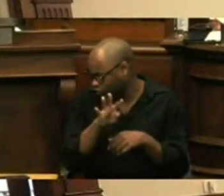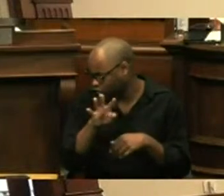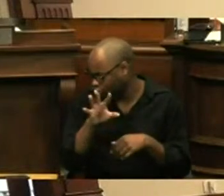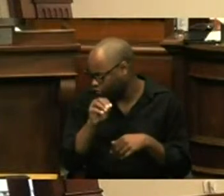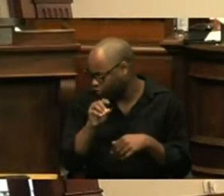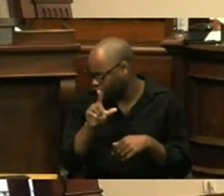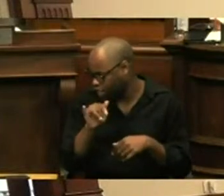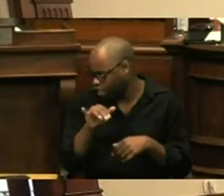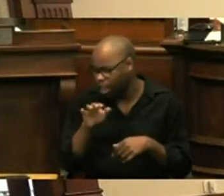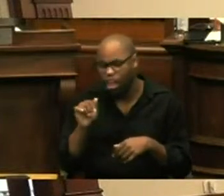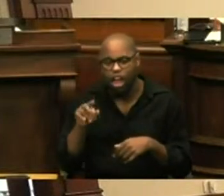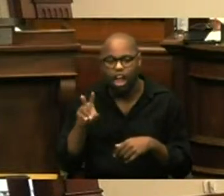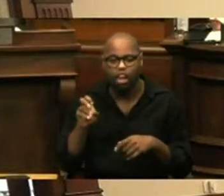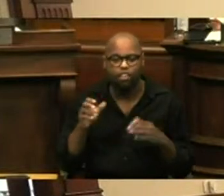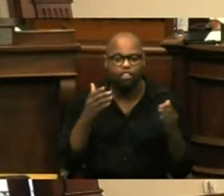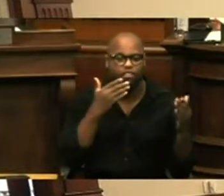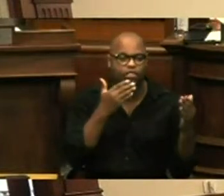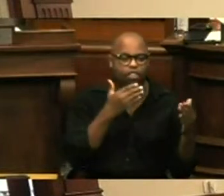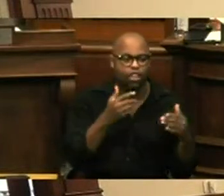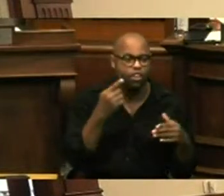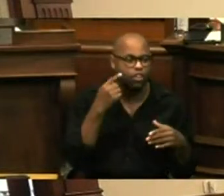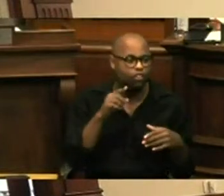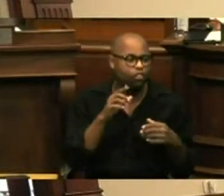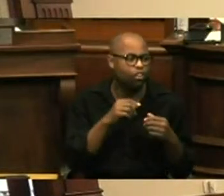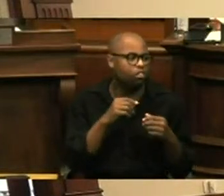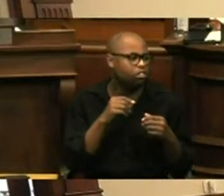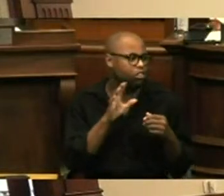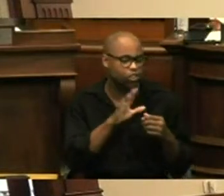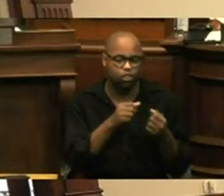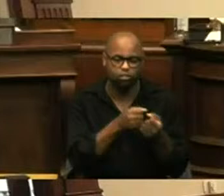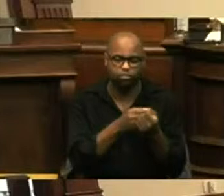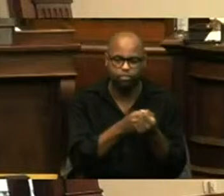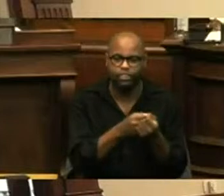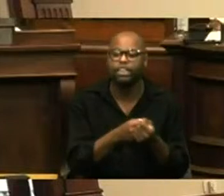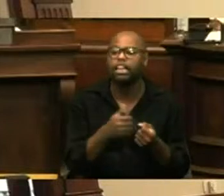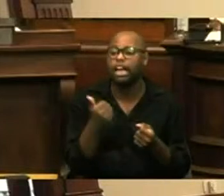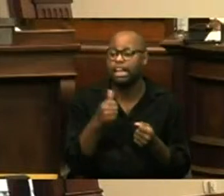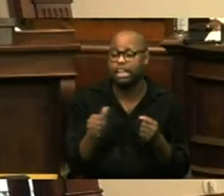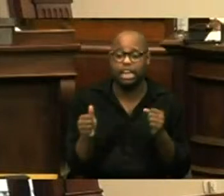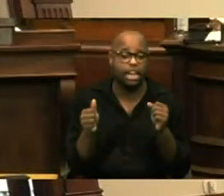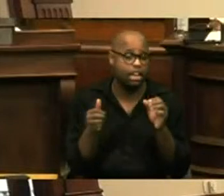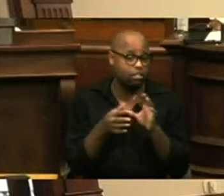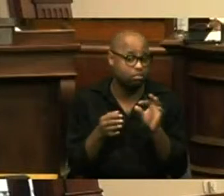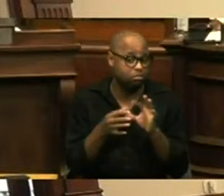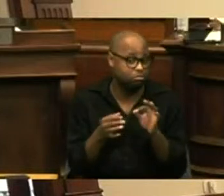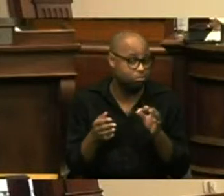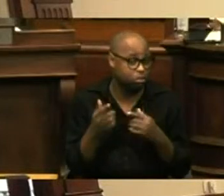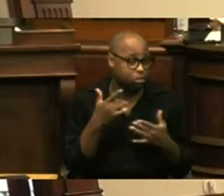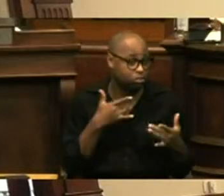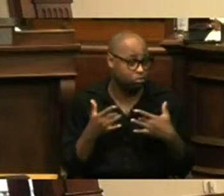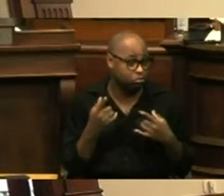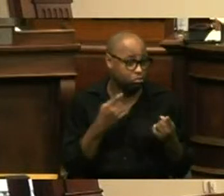located in 450 Lisle Avenue. Thank you, Council Member Monroe, for your hard work and advocacy on this item. Any